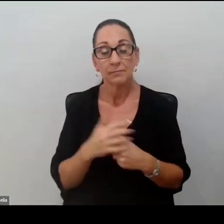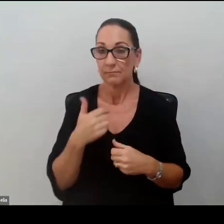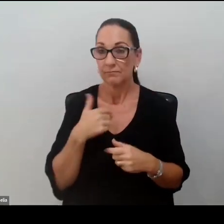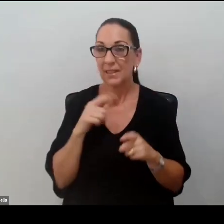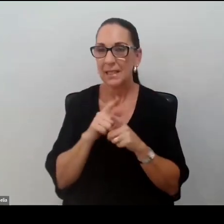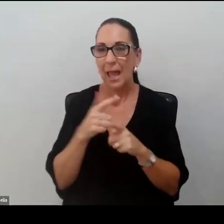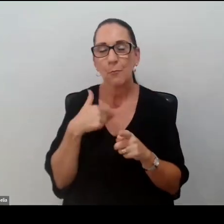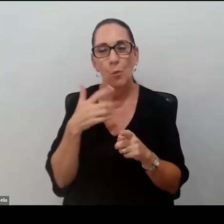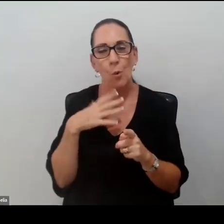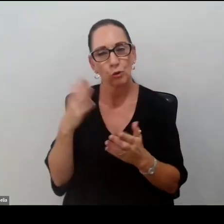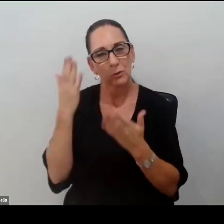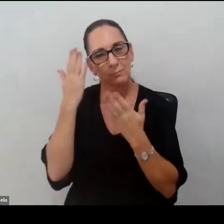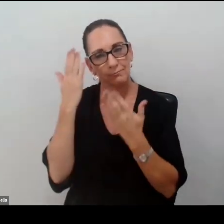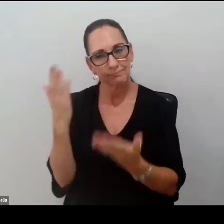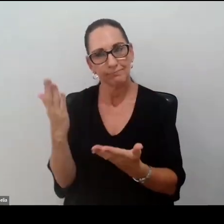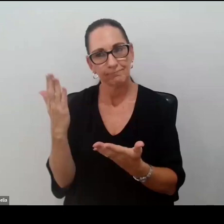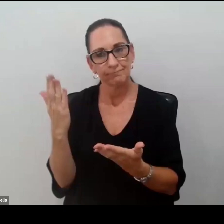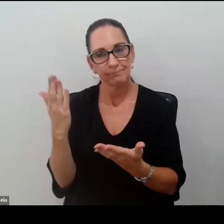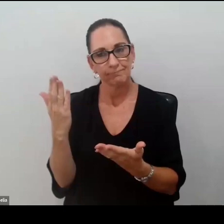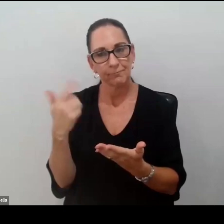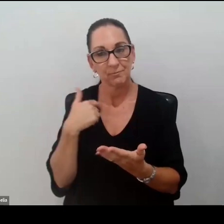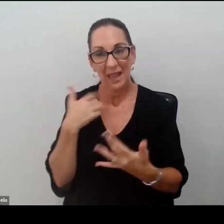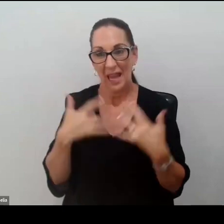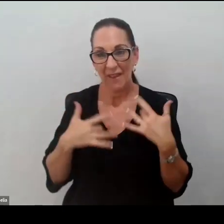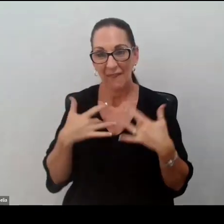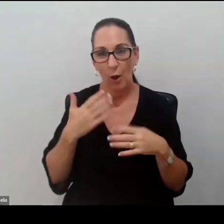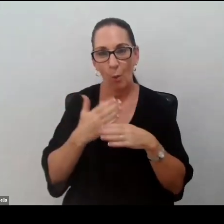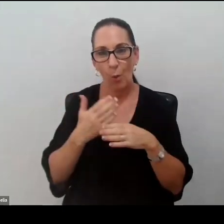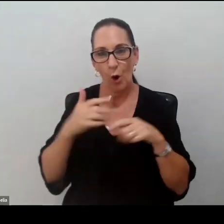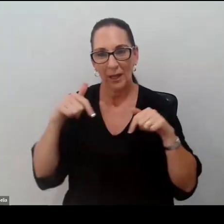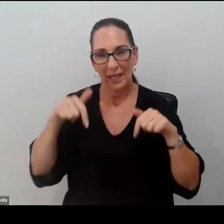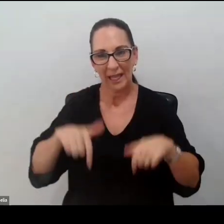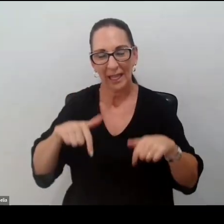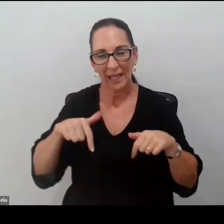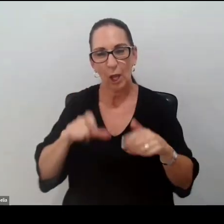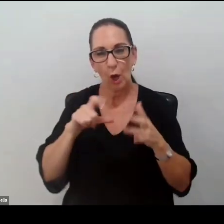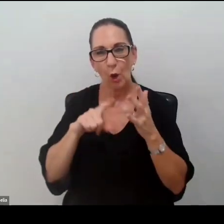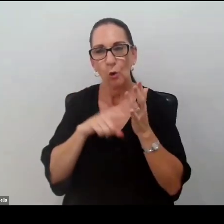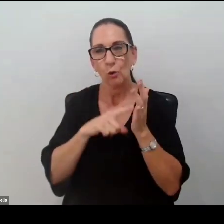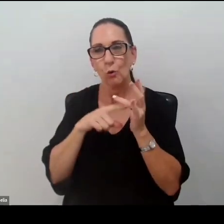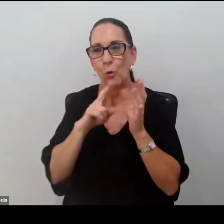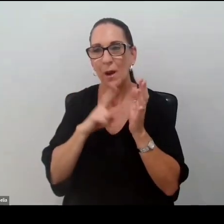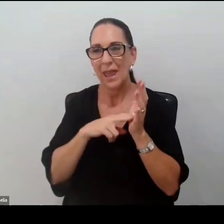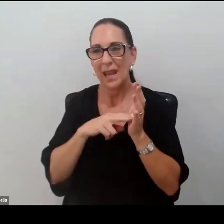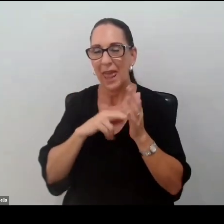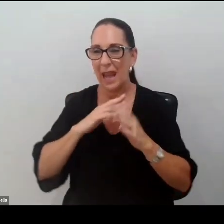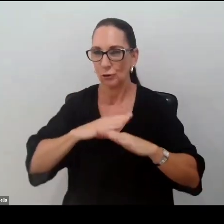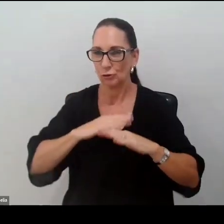acknowledge that I live and work on the lands of the Wurundjeri people of the Kulin nation and pay